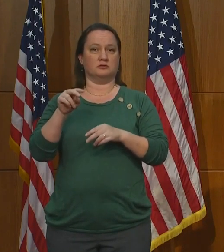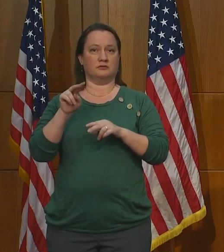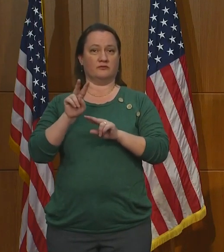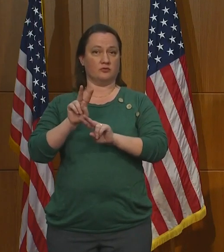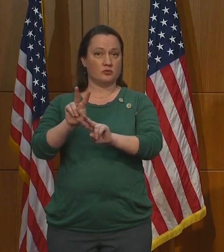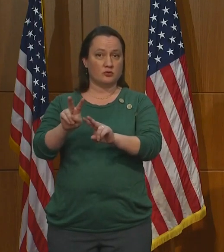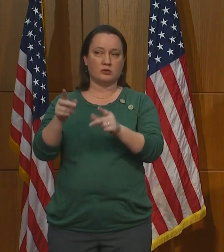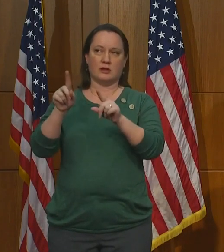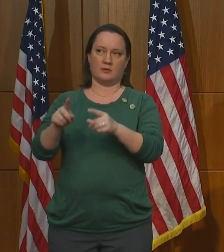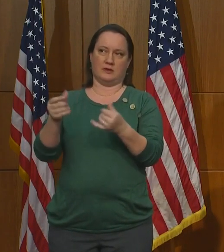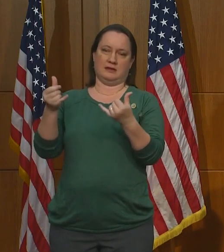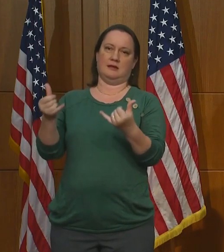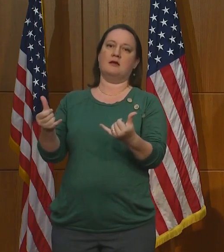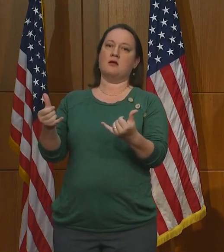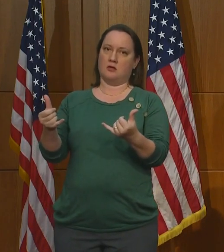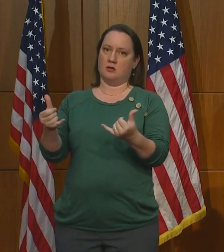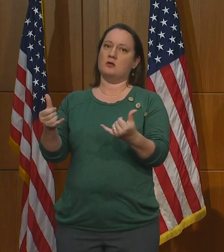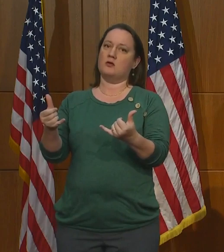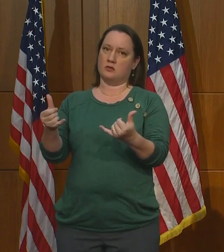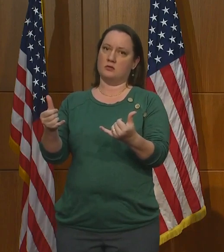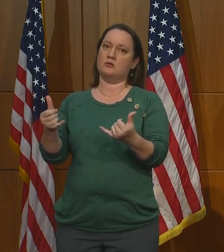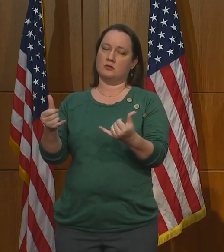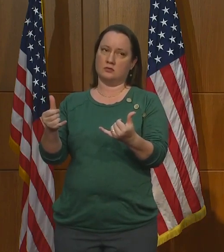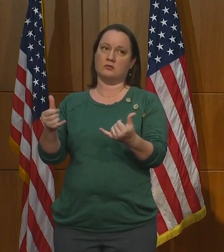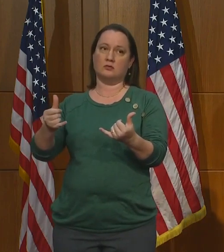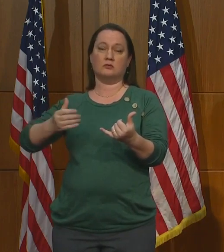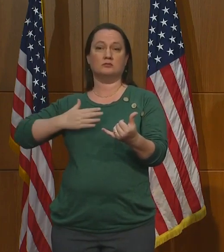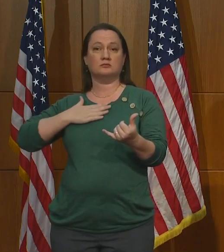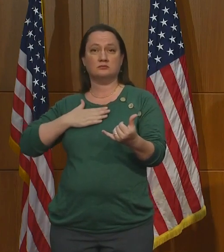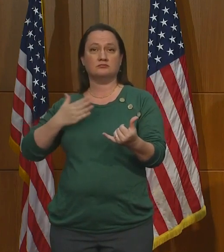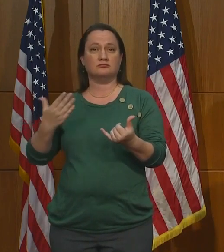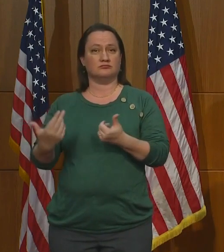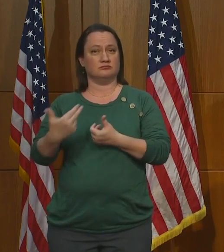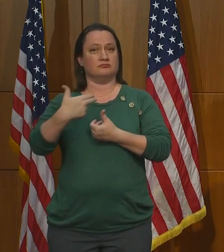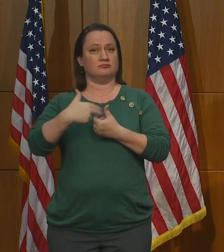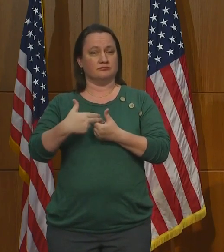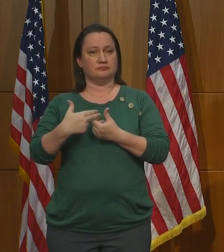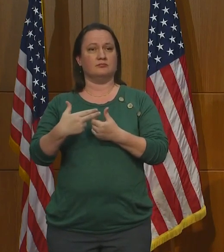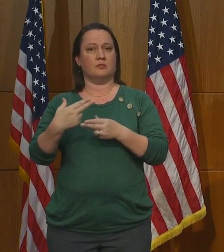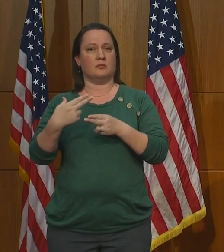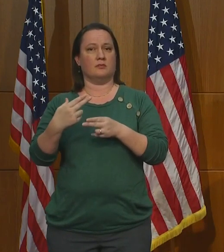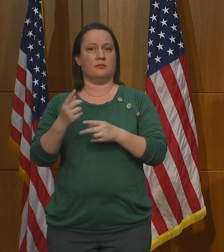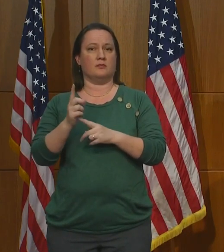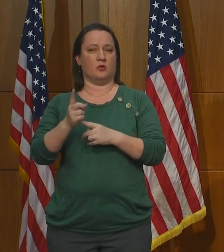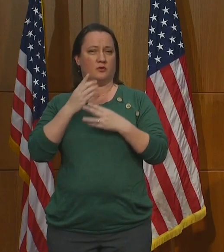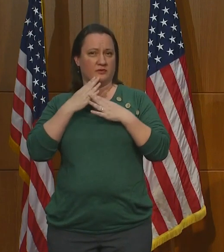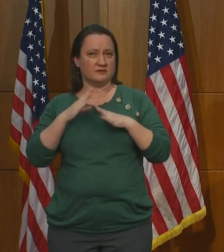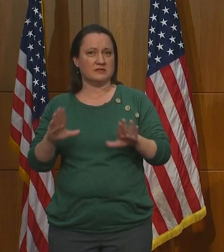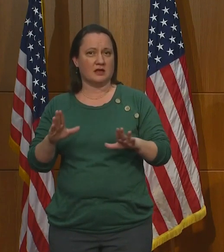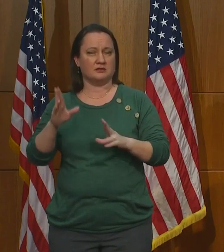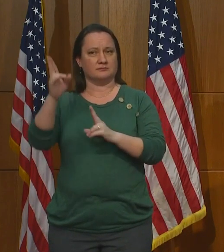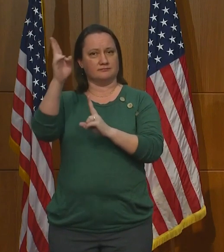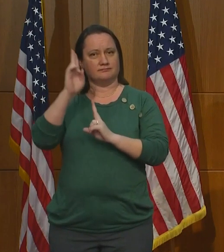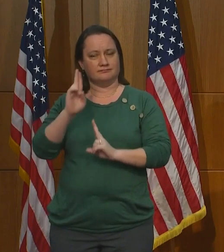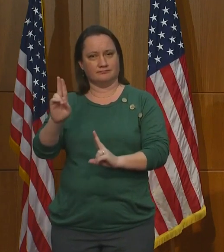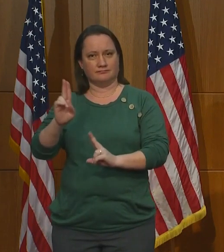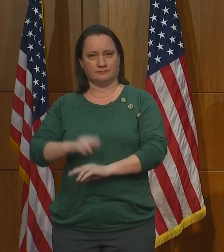GEORGE FLOYD. WHICH IS HAPPENING RIGHT NOW AS WE SPEAK- AND I ASK ALL OF YOU TO